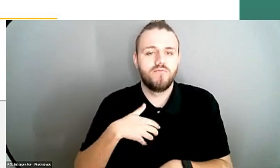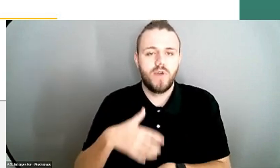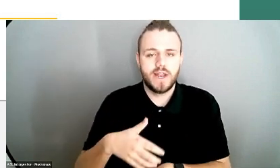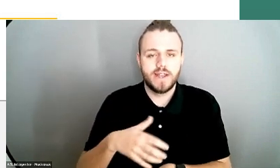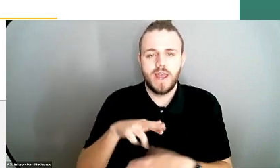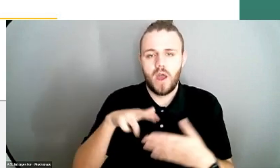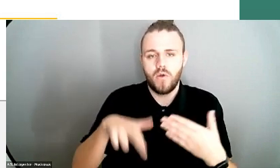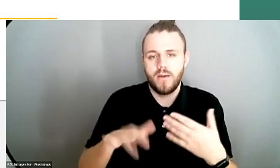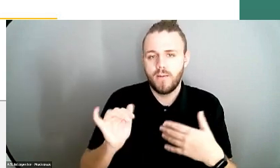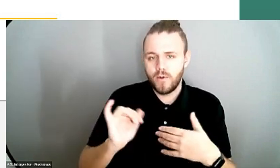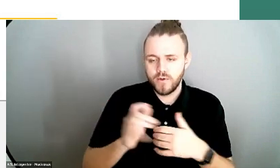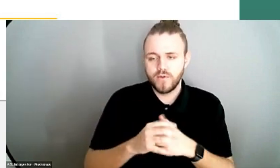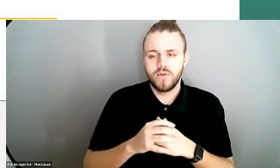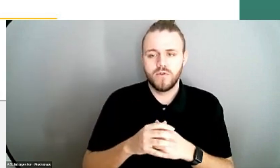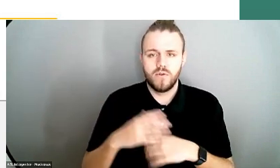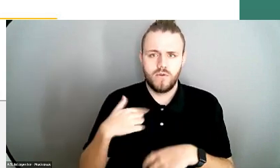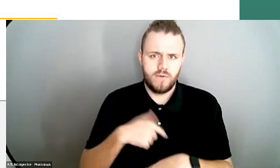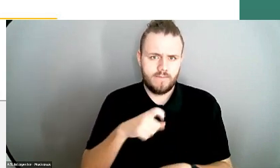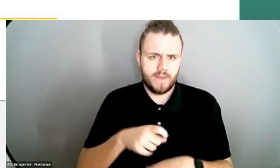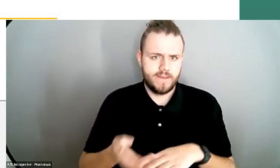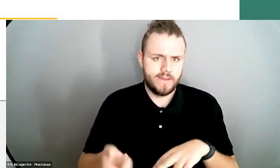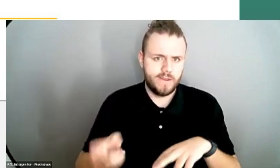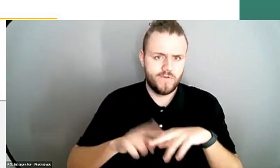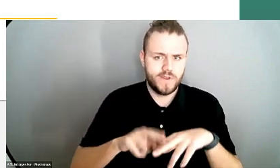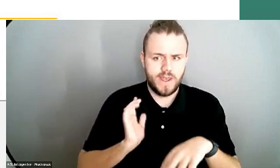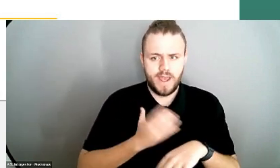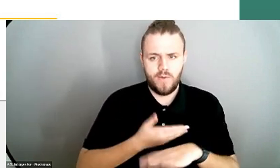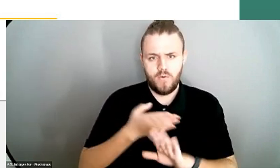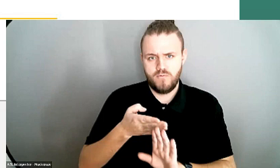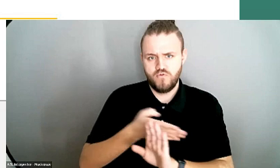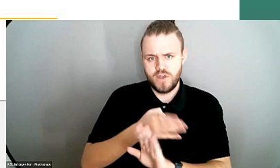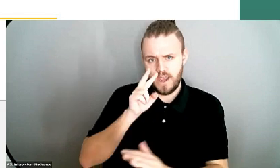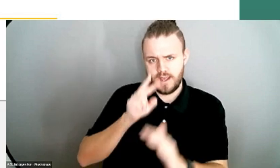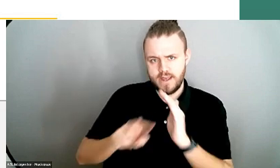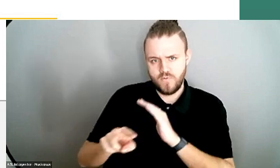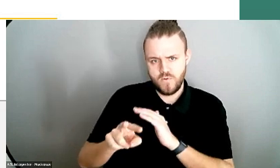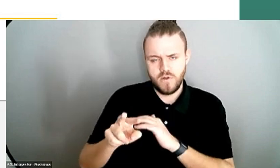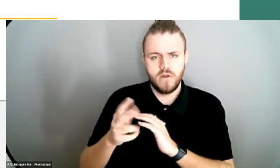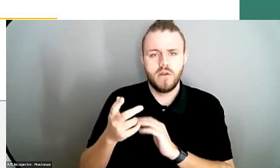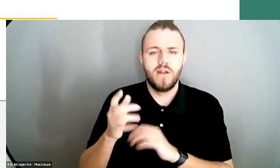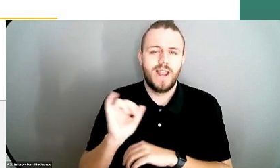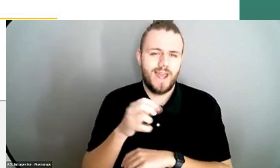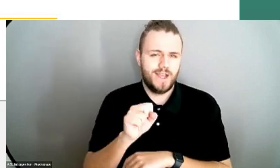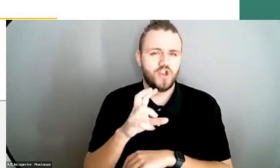So we need to increase our preconceptual counseling. As Susan said, part of